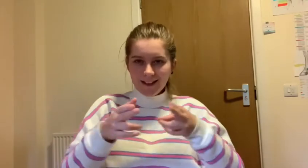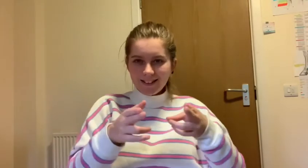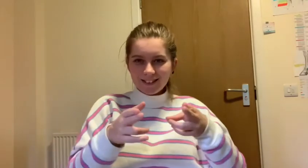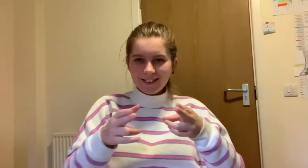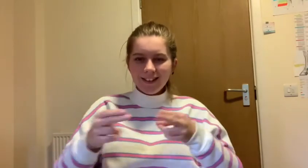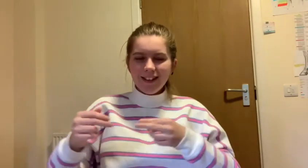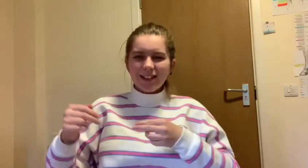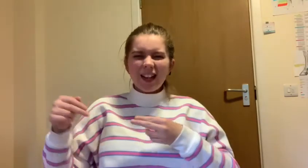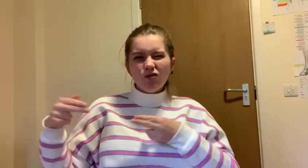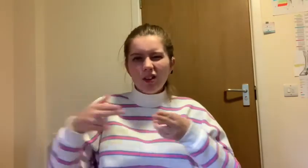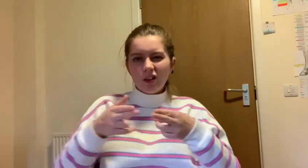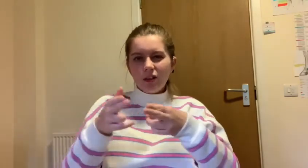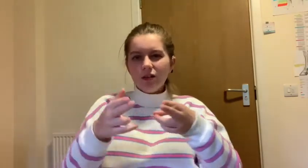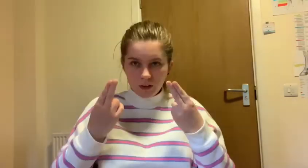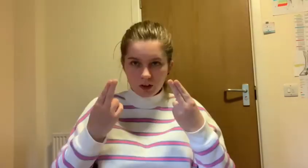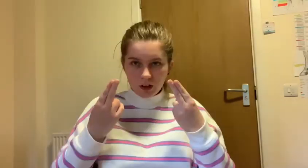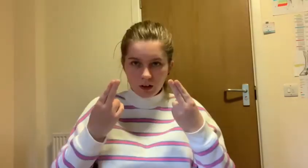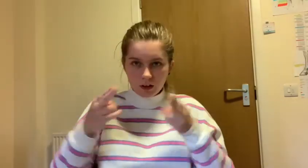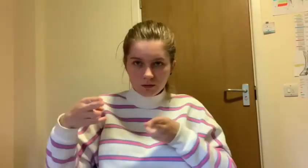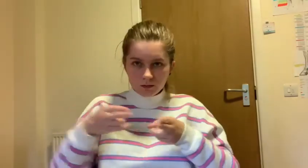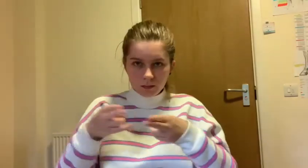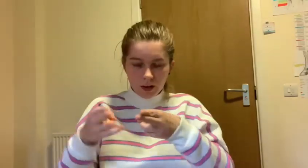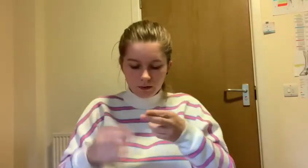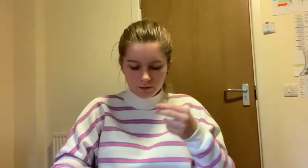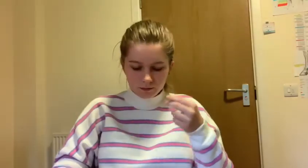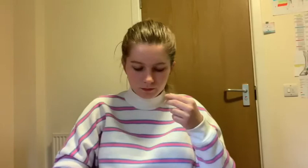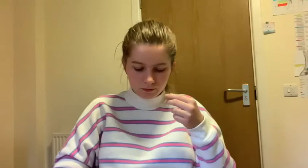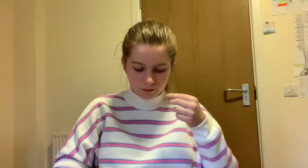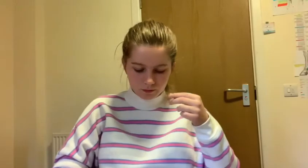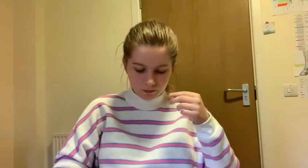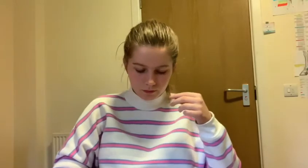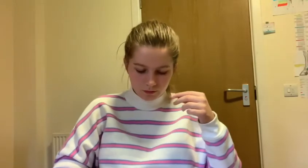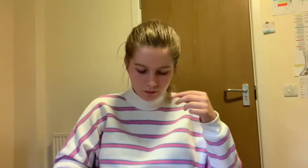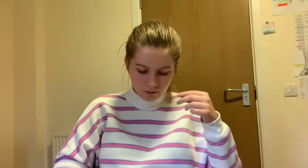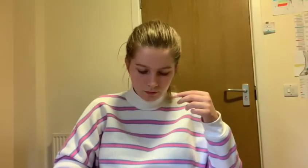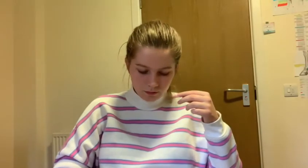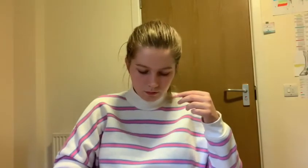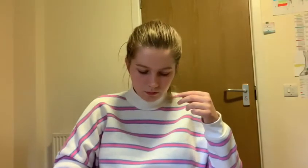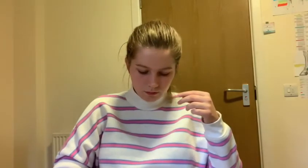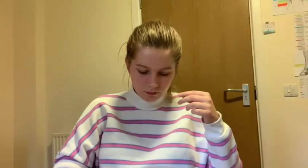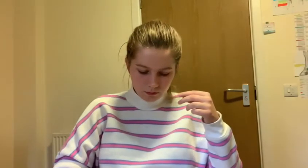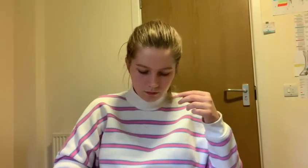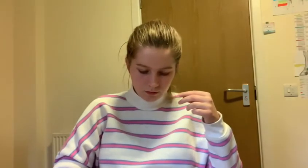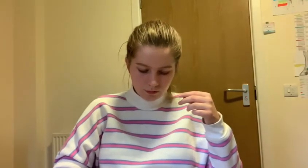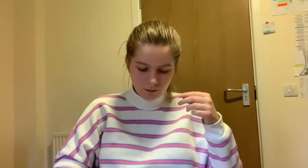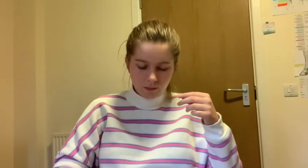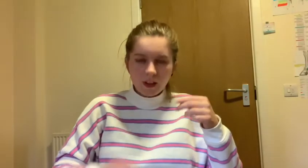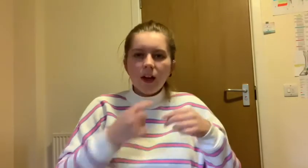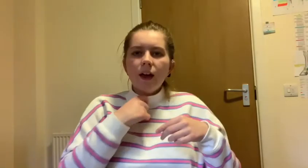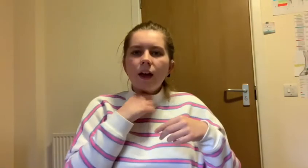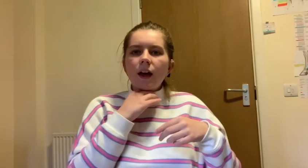Its like a river, fingers like that. "Bay" *Music in the background*